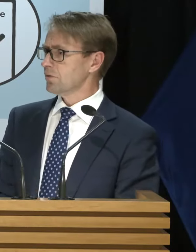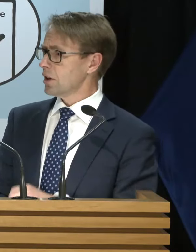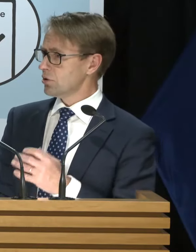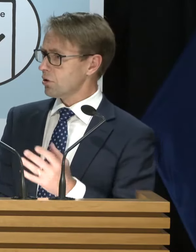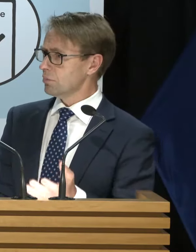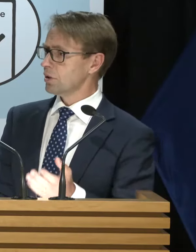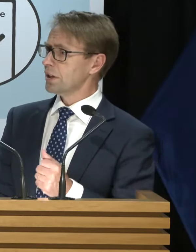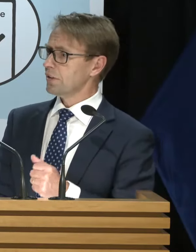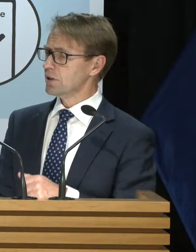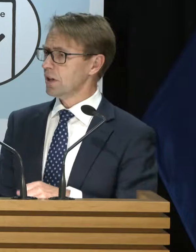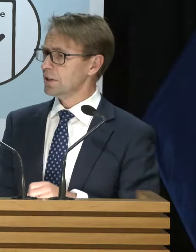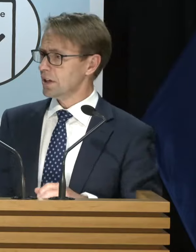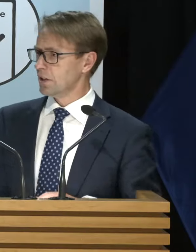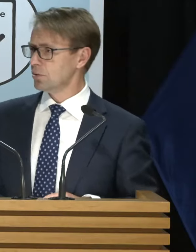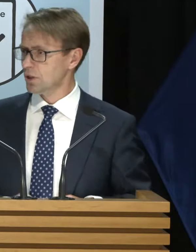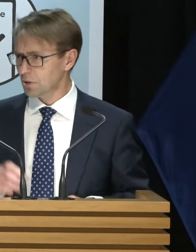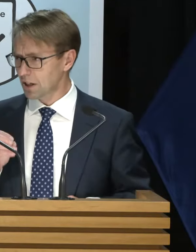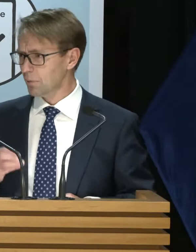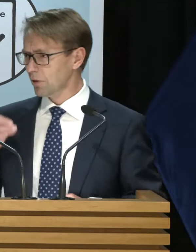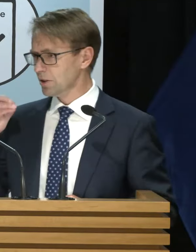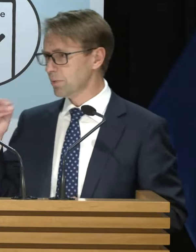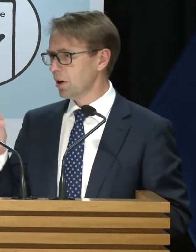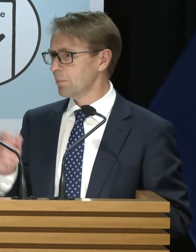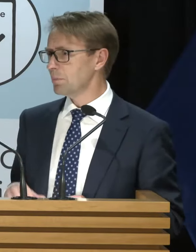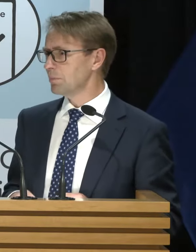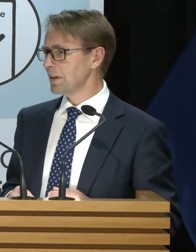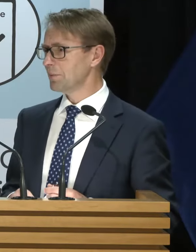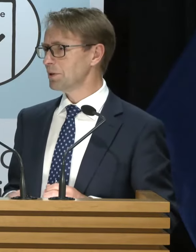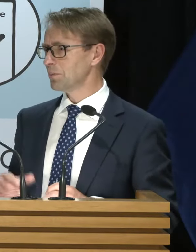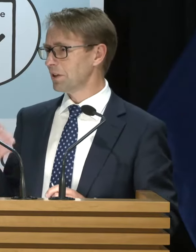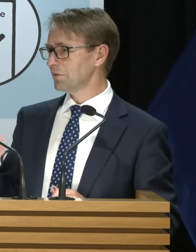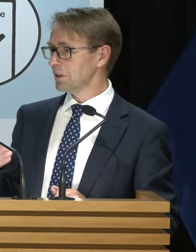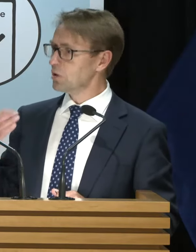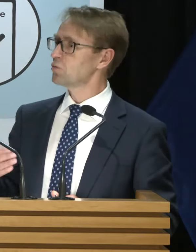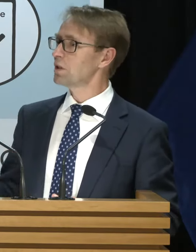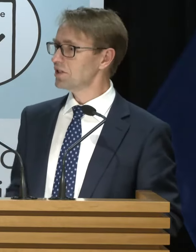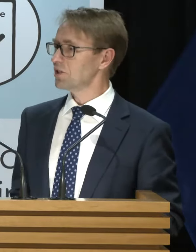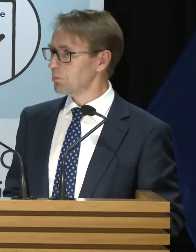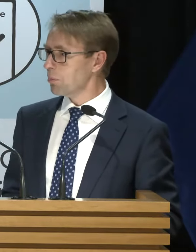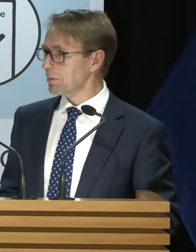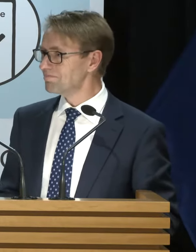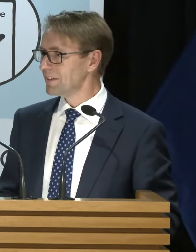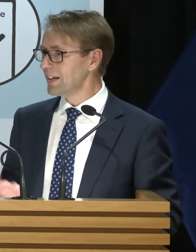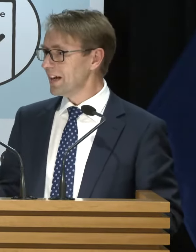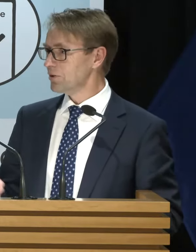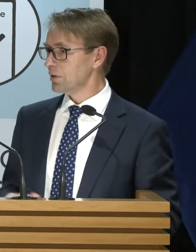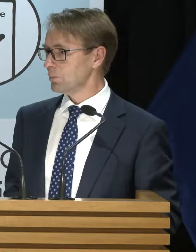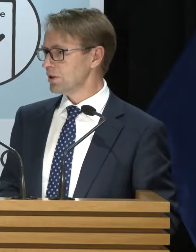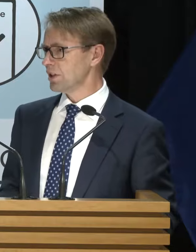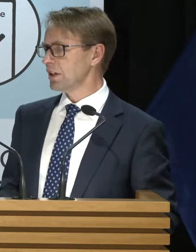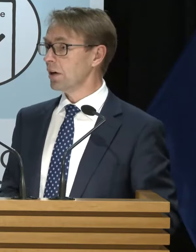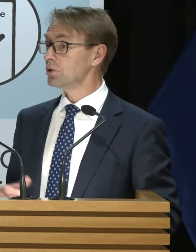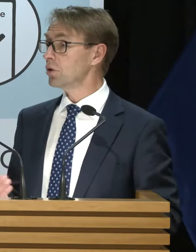You will advise the change? Yes we could and that will be on the advice of the